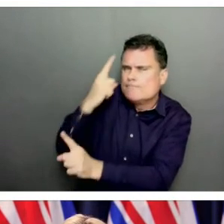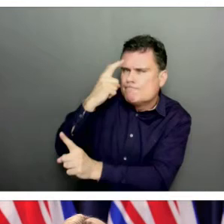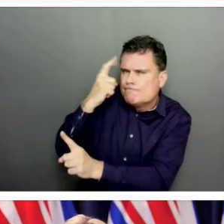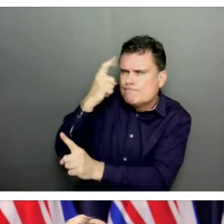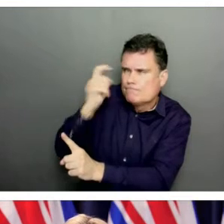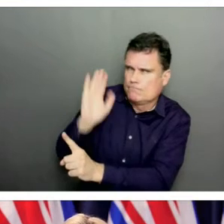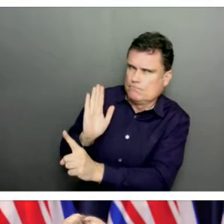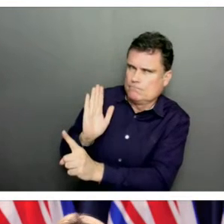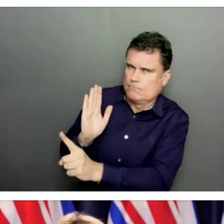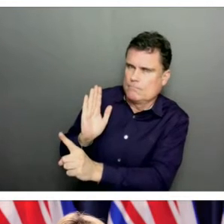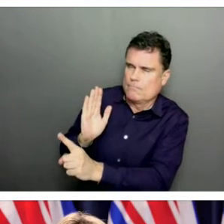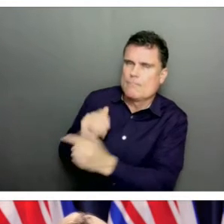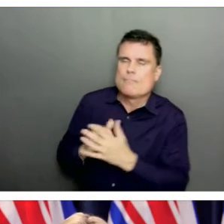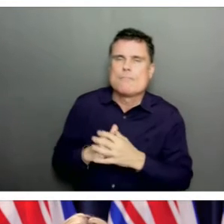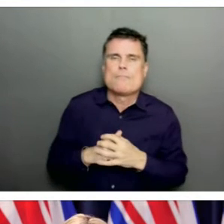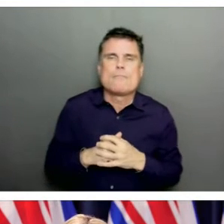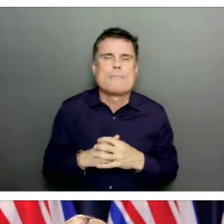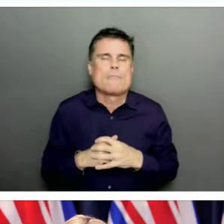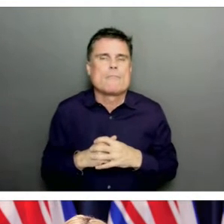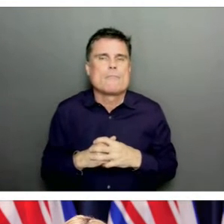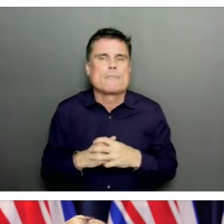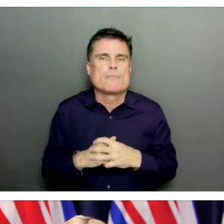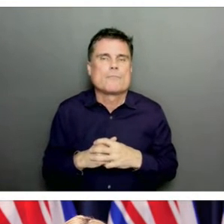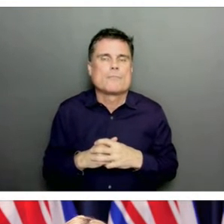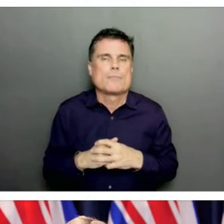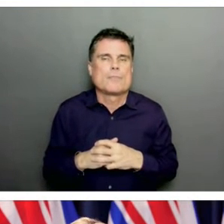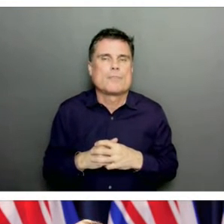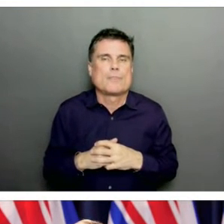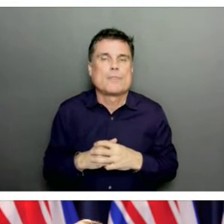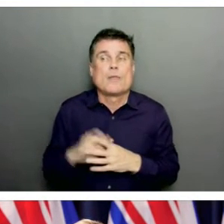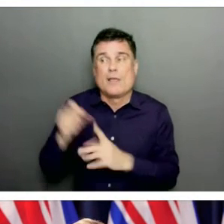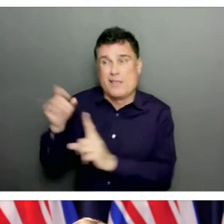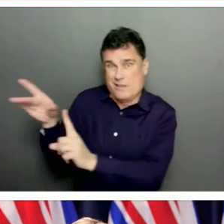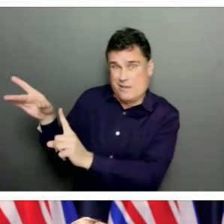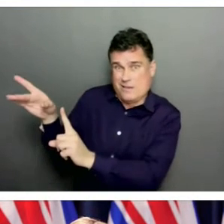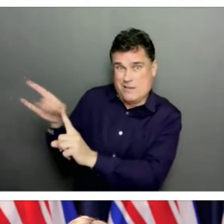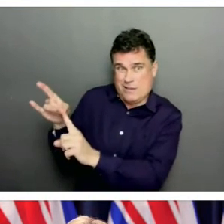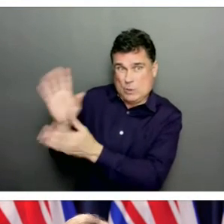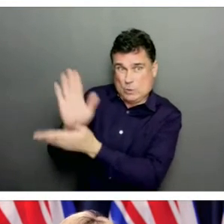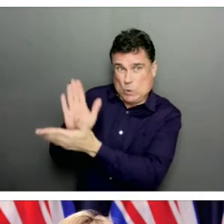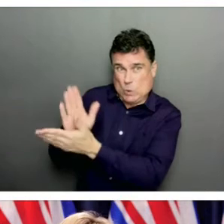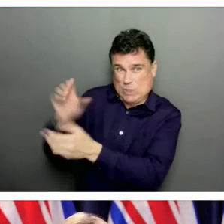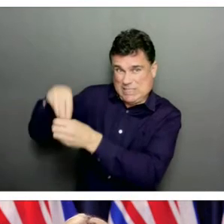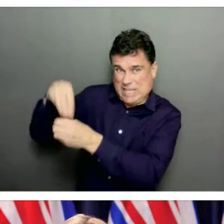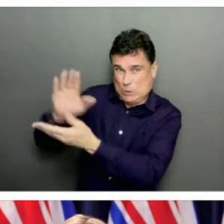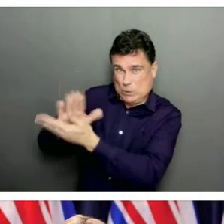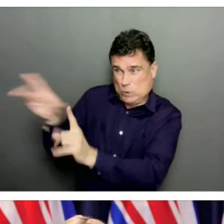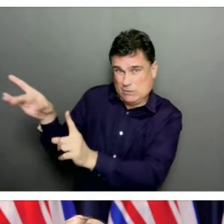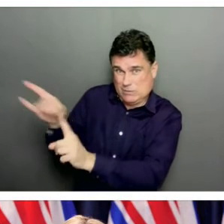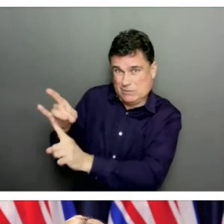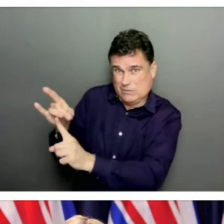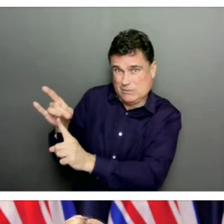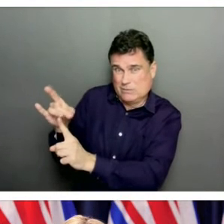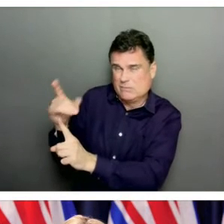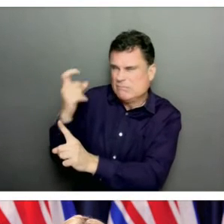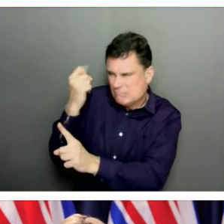transmission events were in Surrey school district. Most of those were second secondary schools.